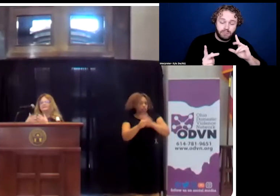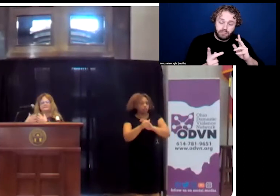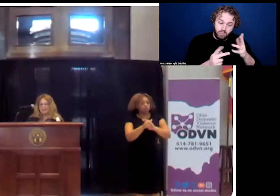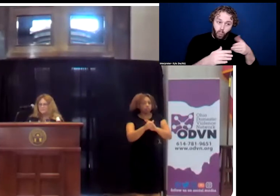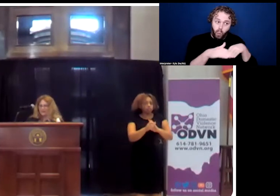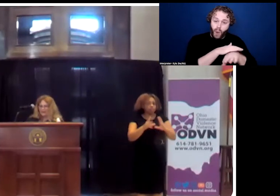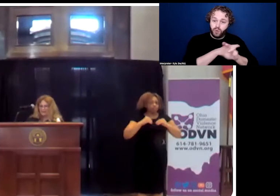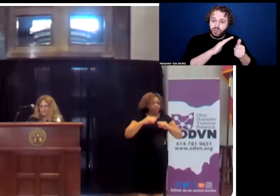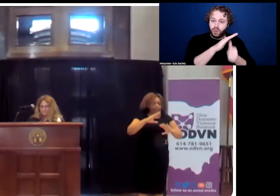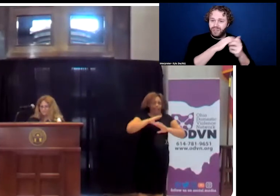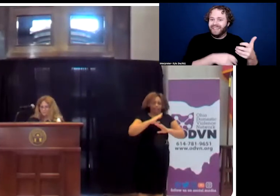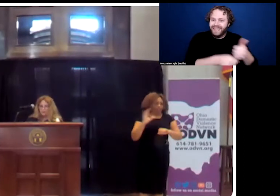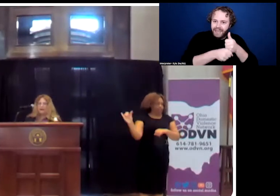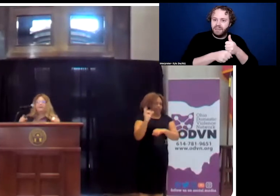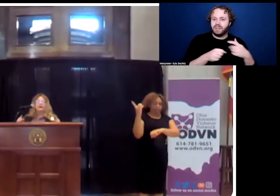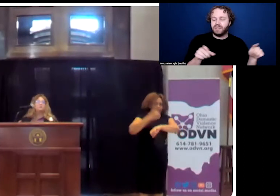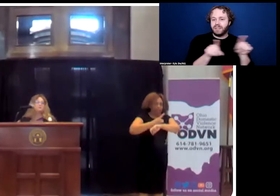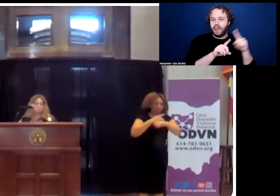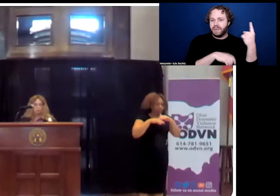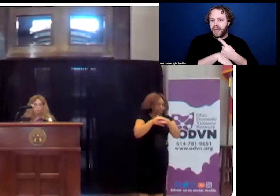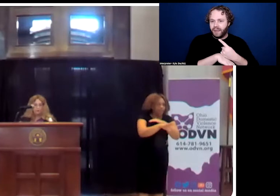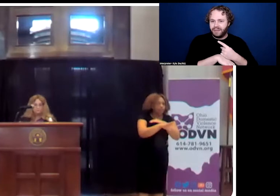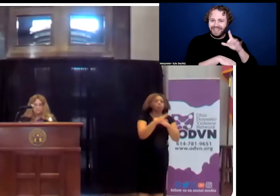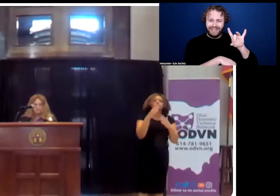Same day. And they come into programs